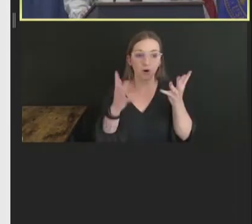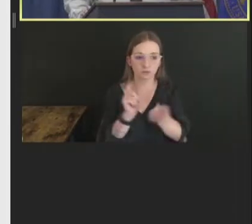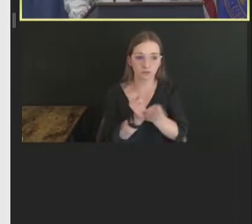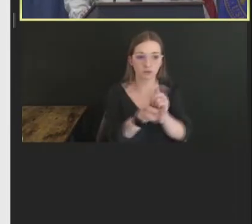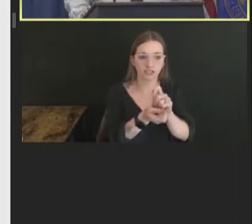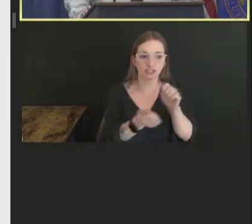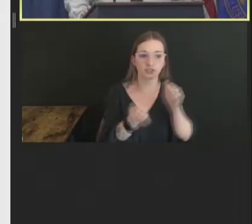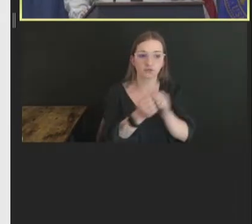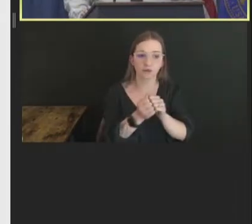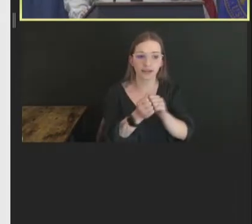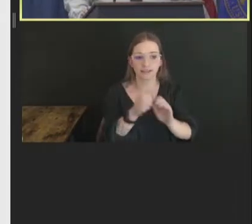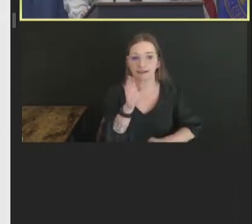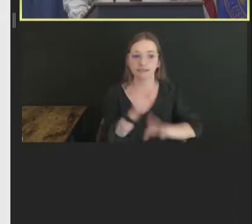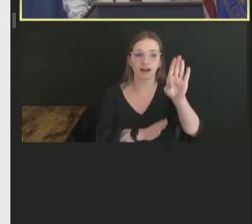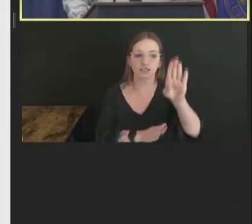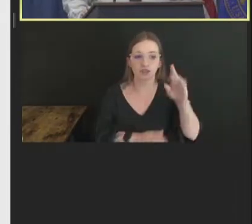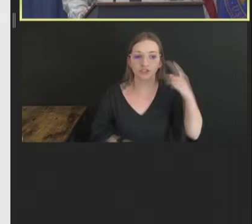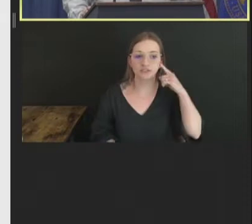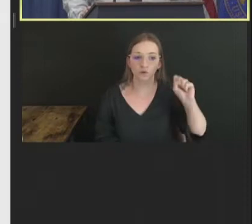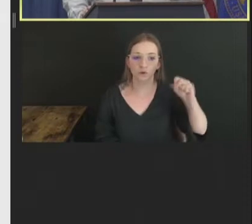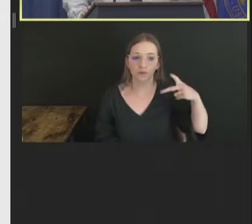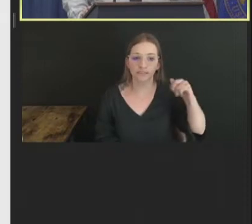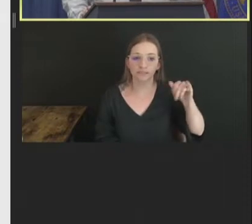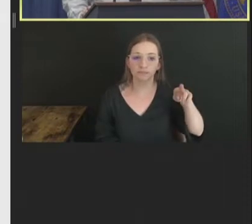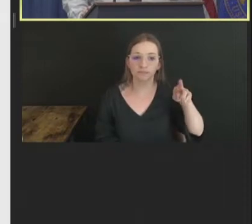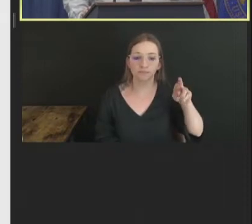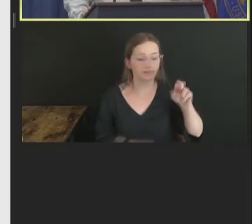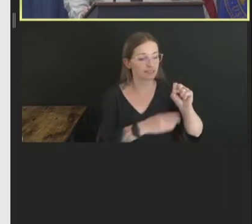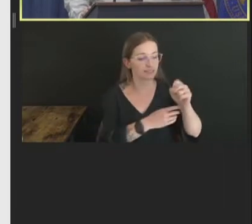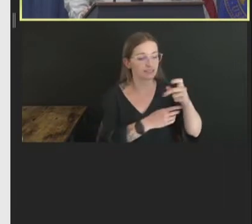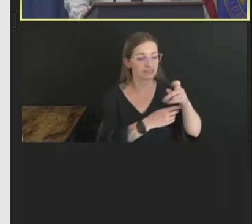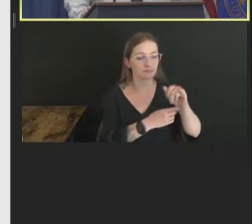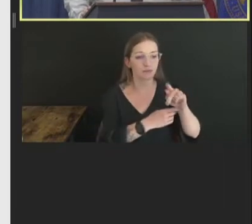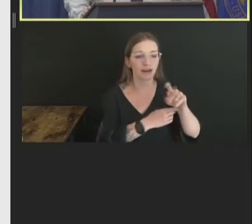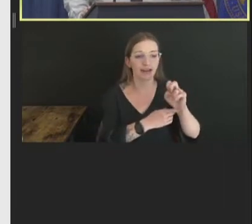with multiple amino acid changes. It's now undergoing what we call normal virus evolution,